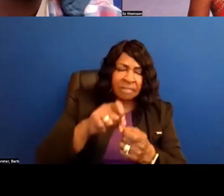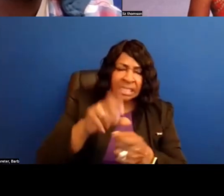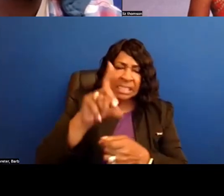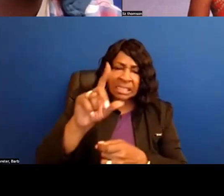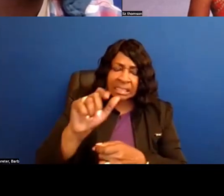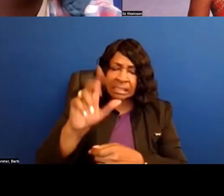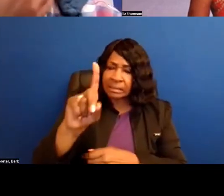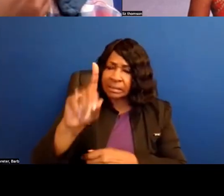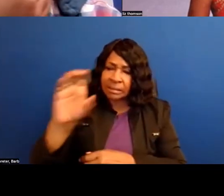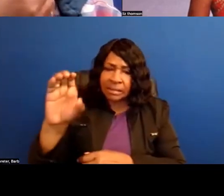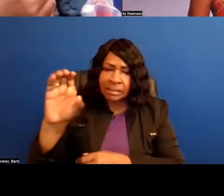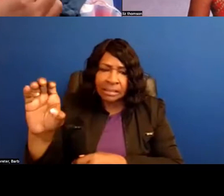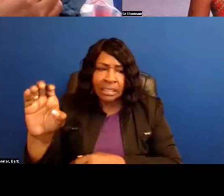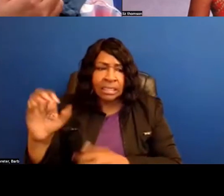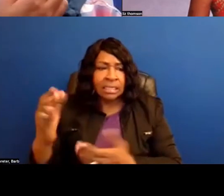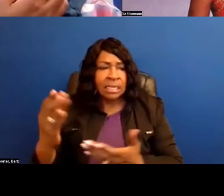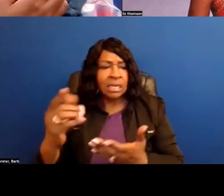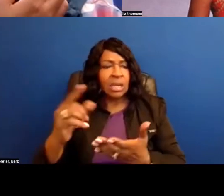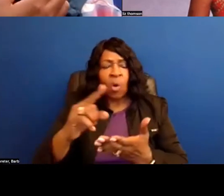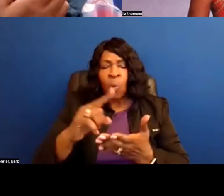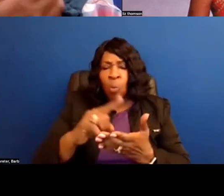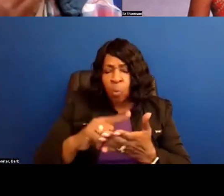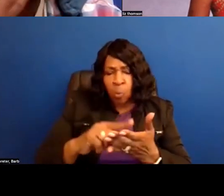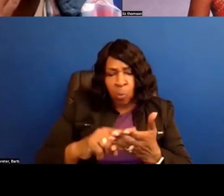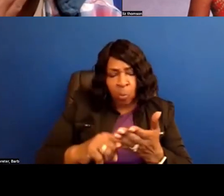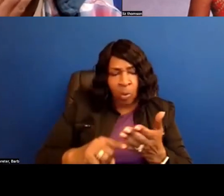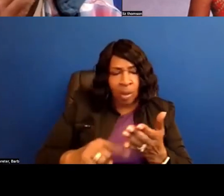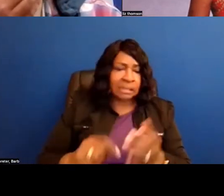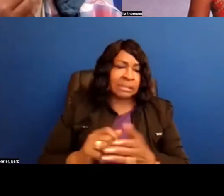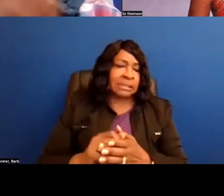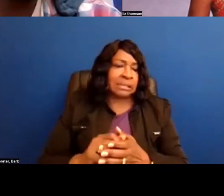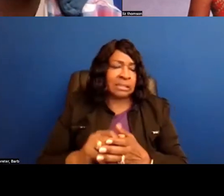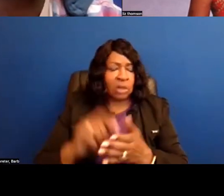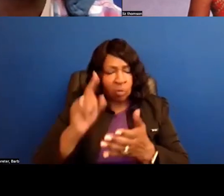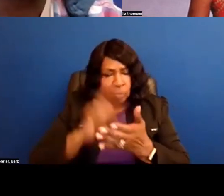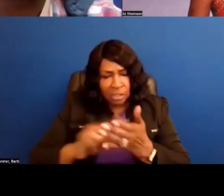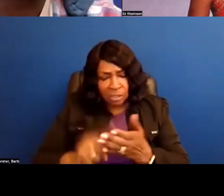what interdisciplinary research was useful to you throughout this process?